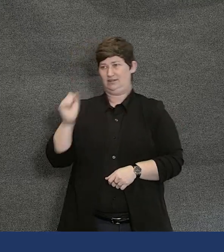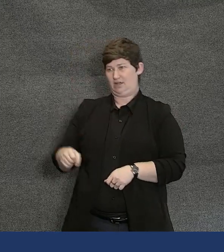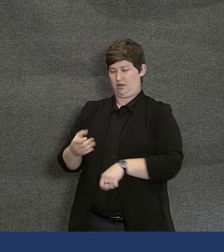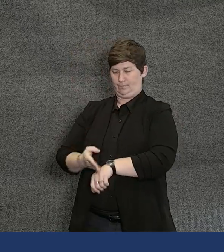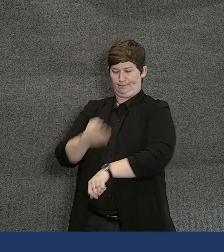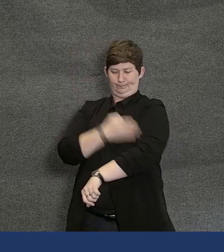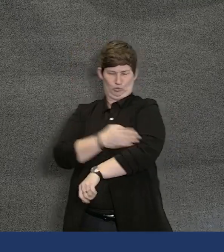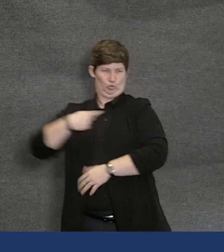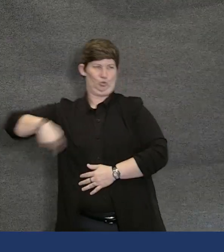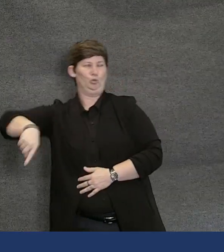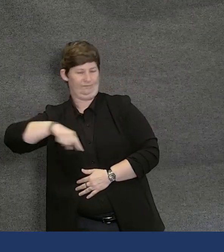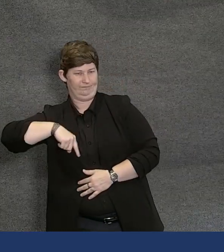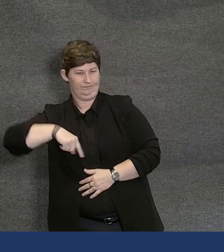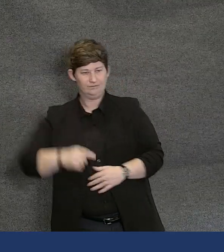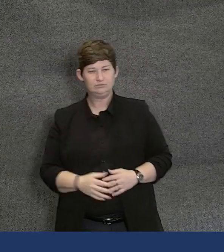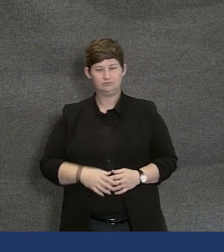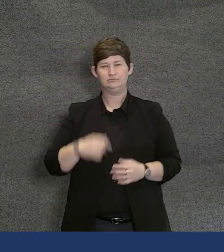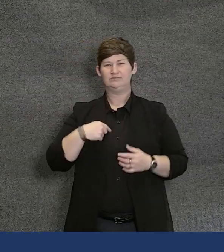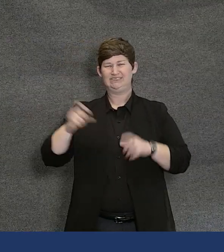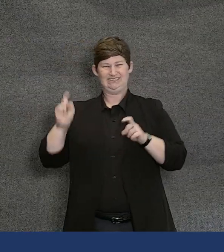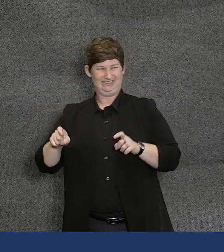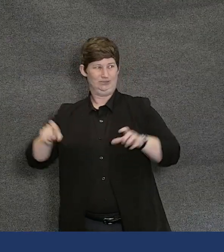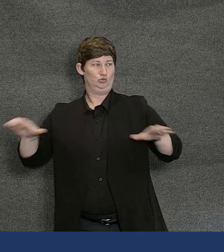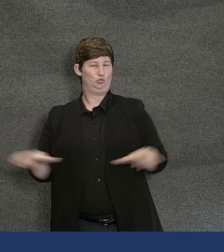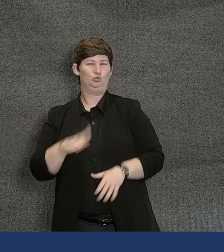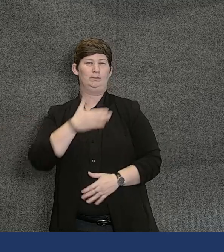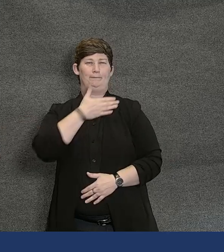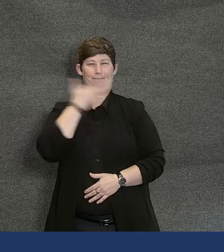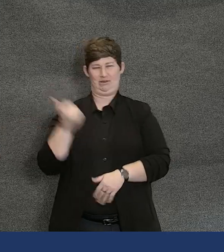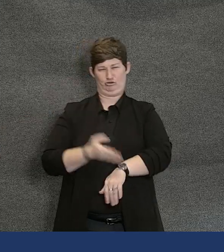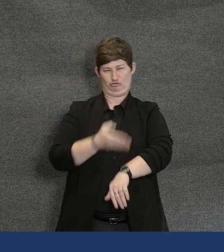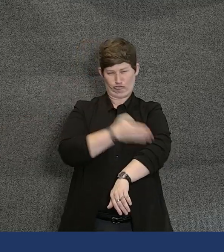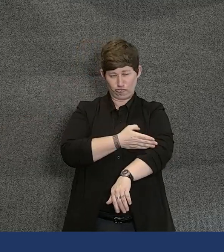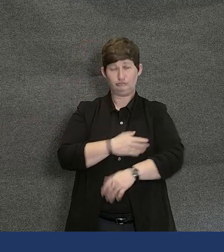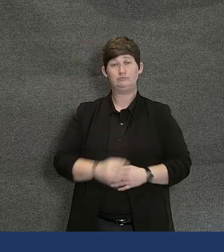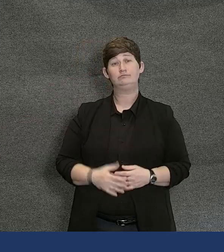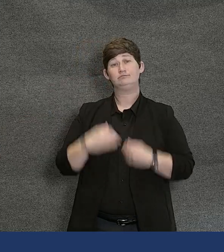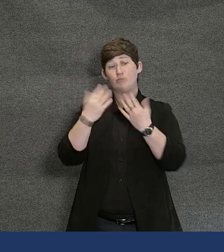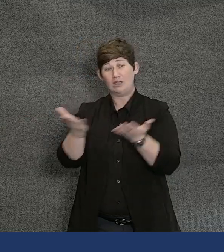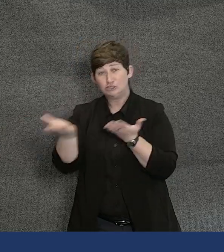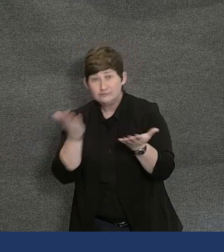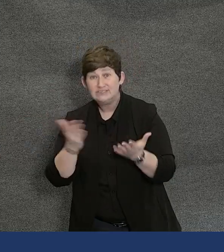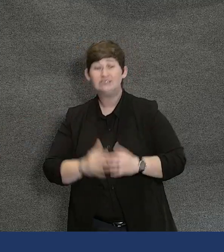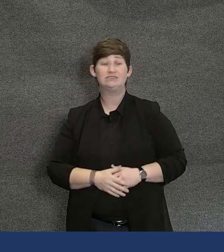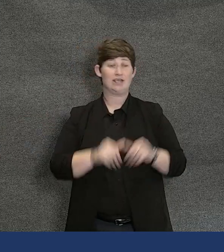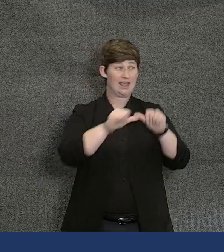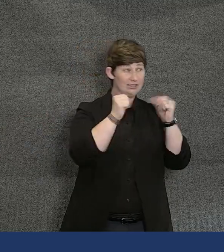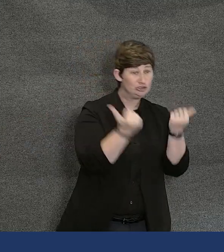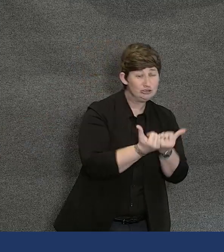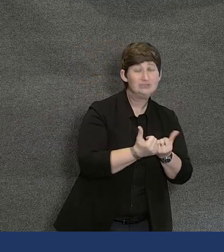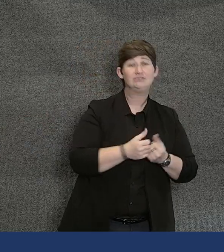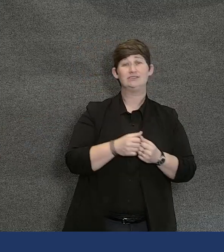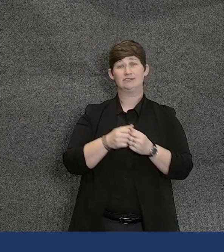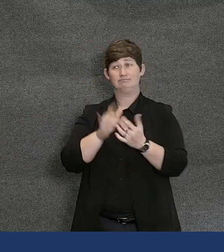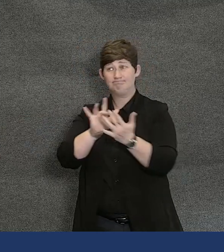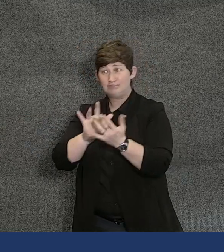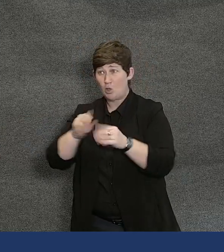It seems like our services and our agencies and providers and you, our expectations are changing.